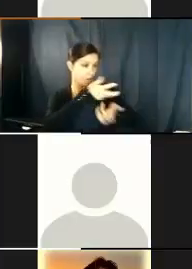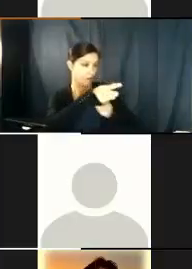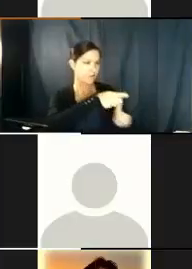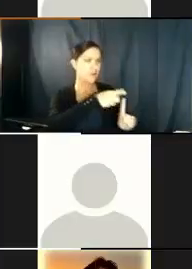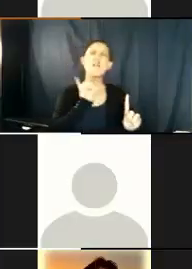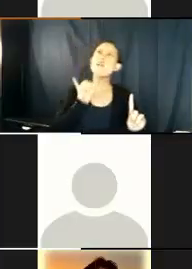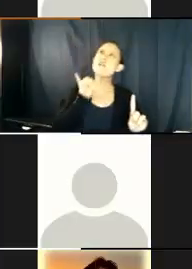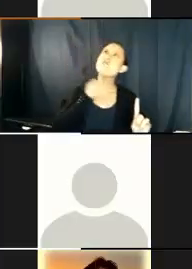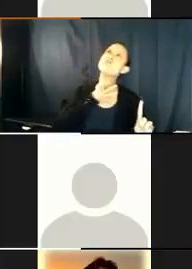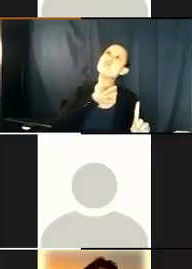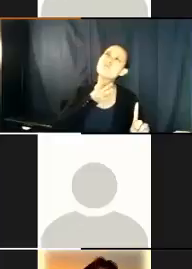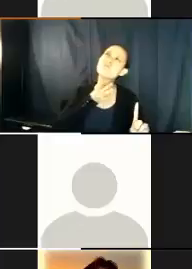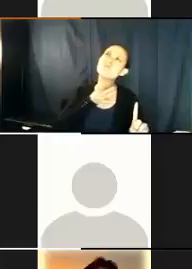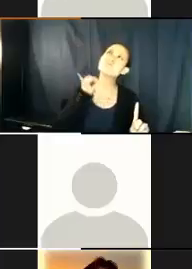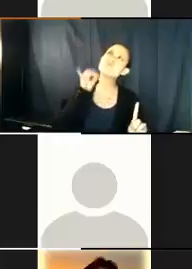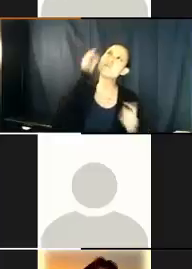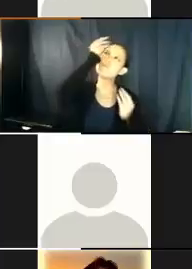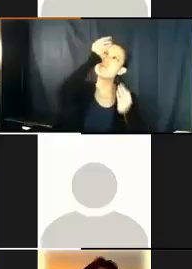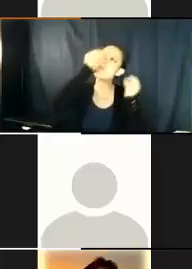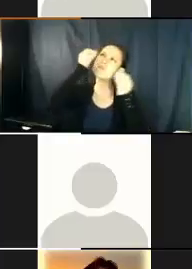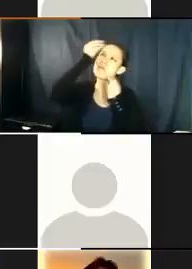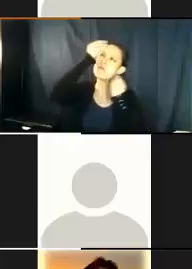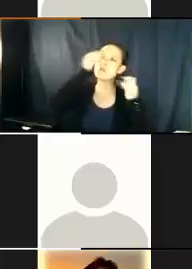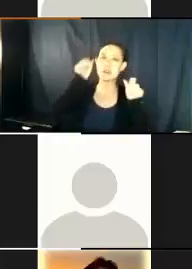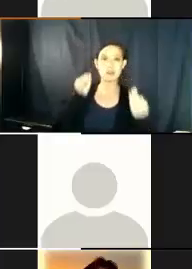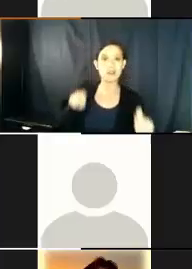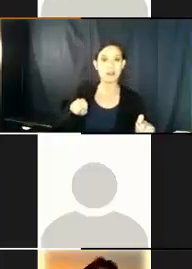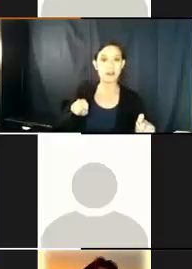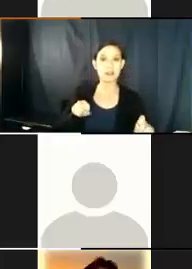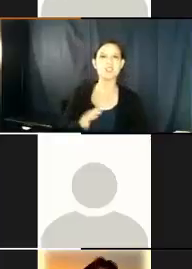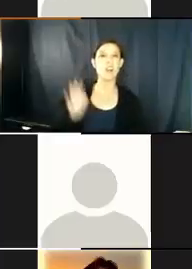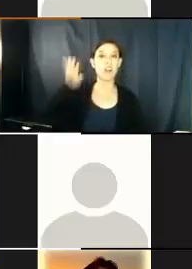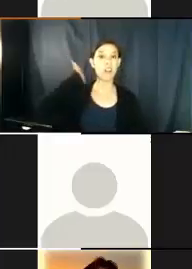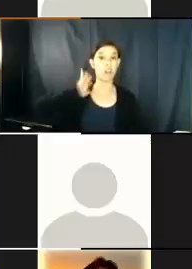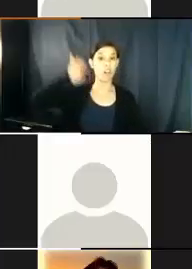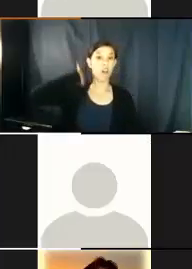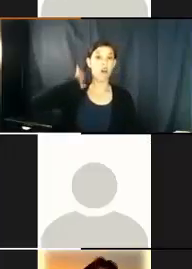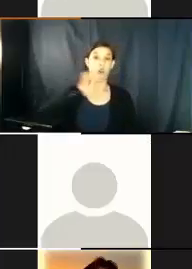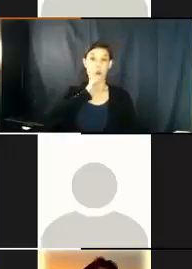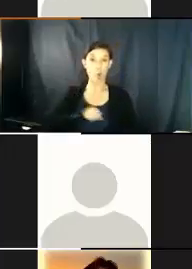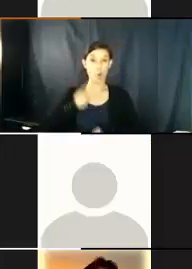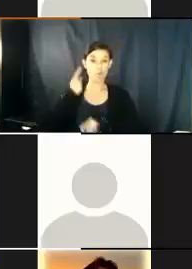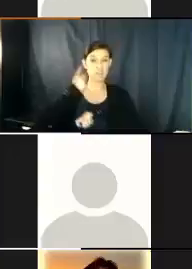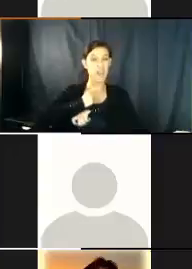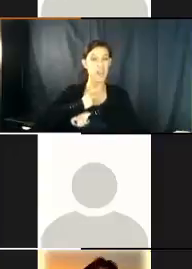So gone are the days where a teacher is the holder of the knowledge or the textbook is